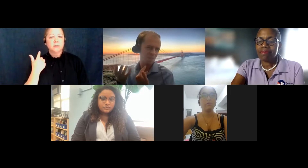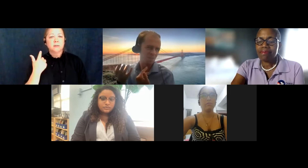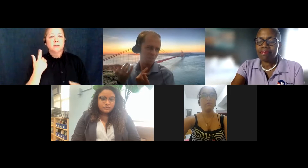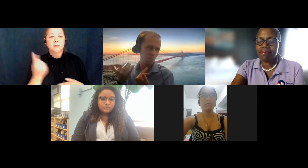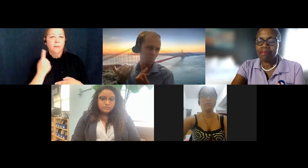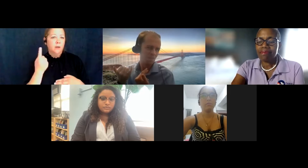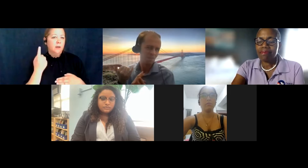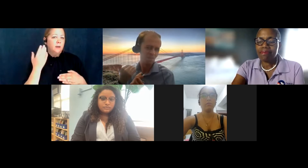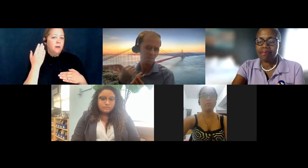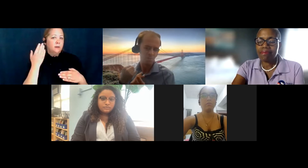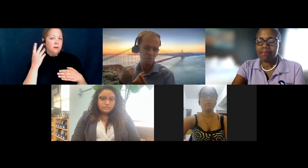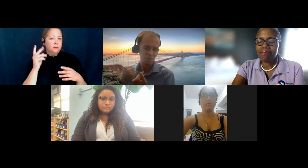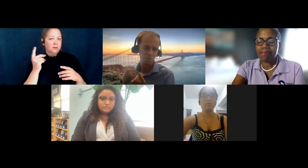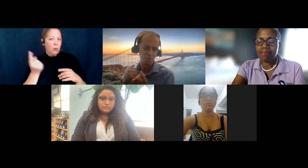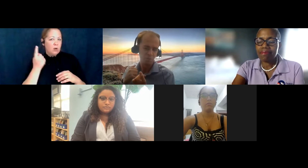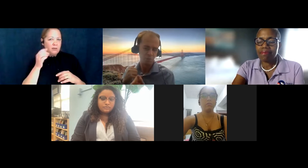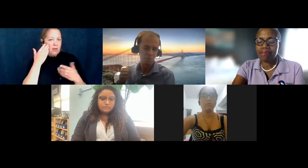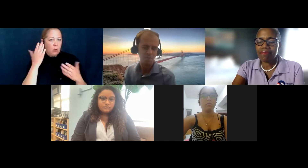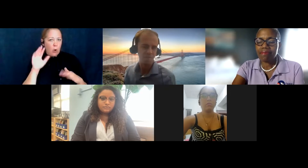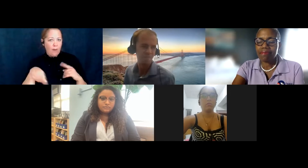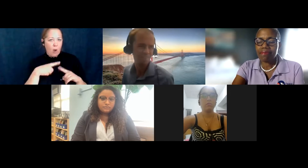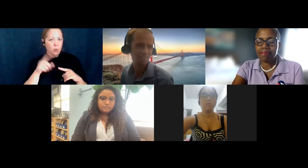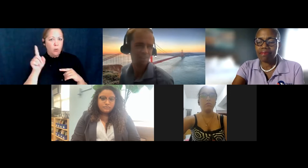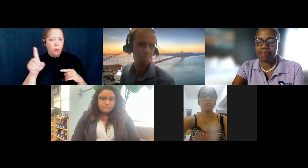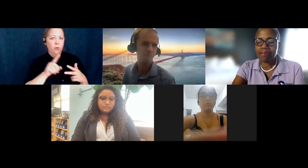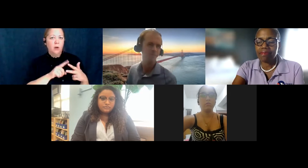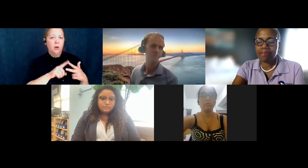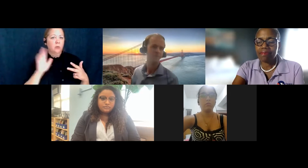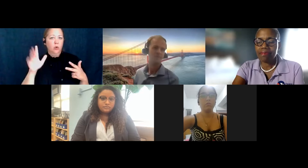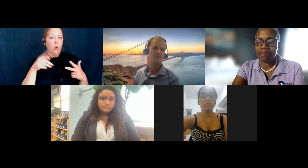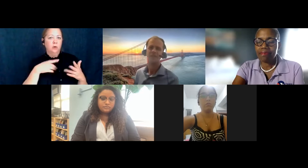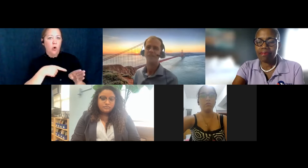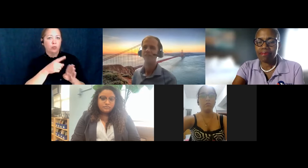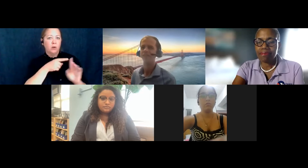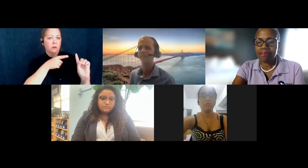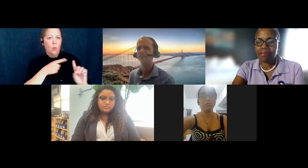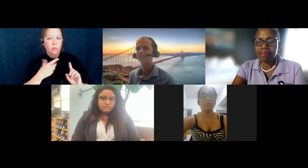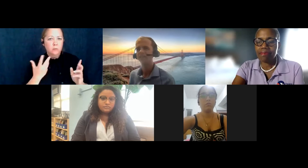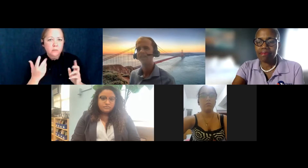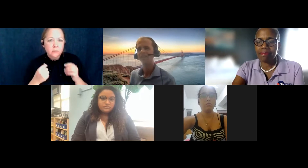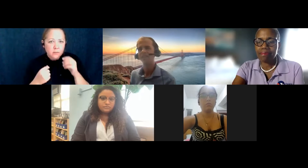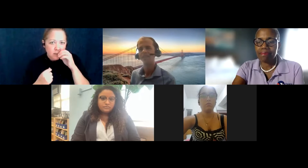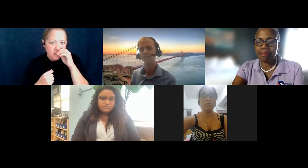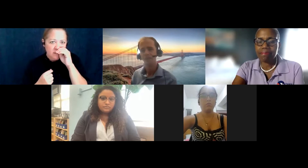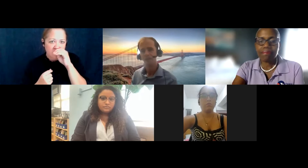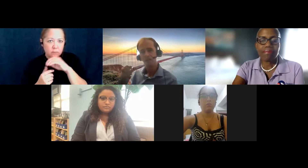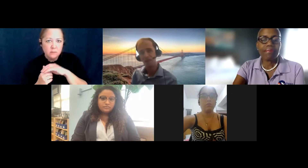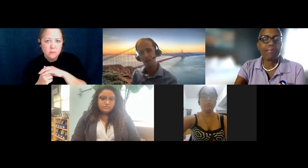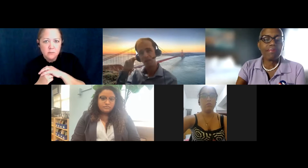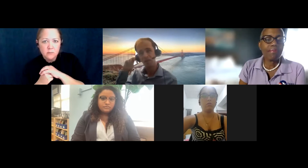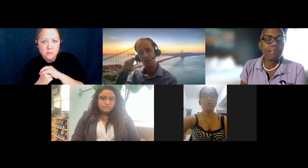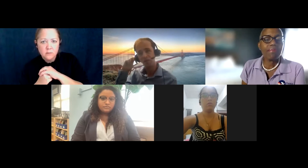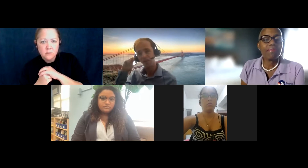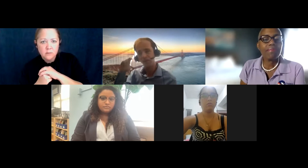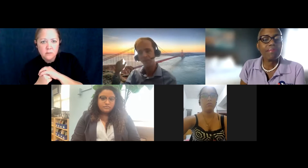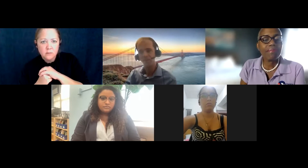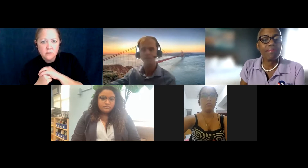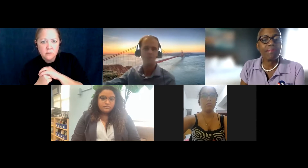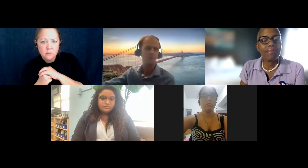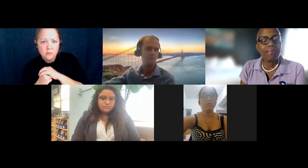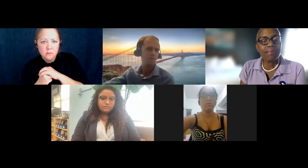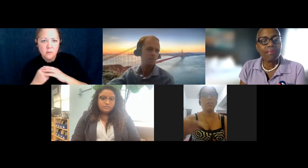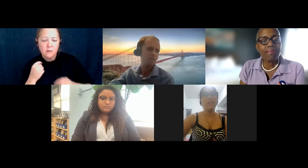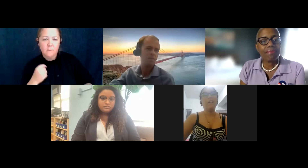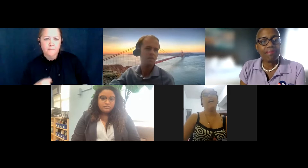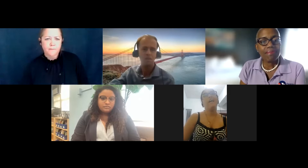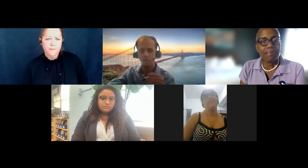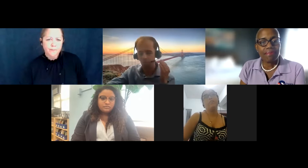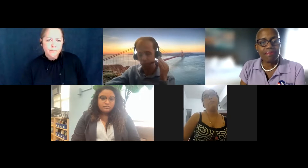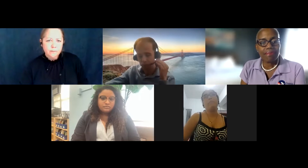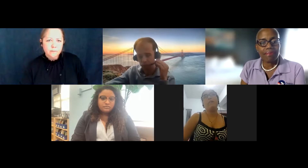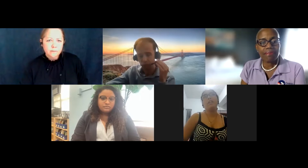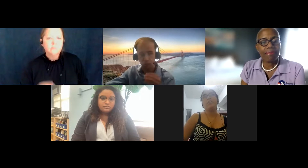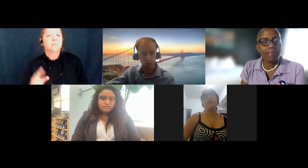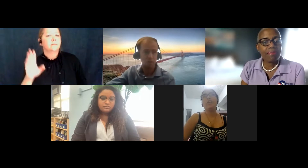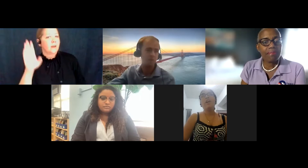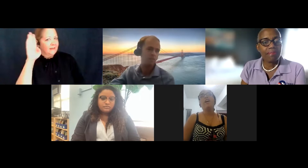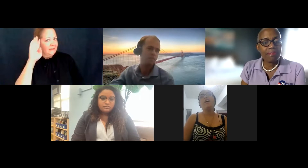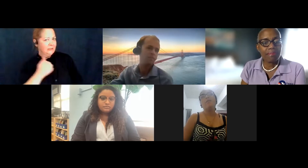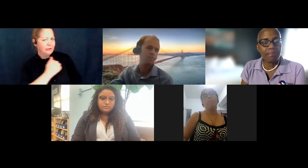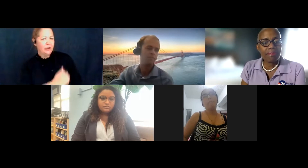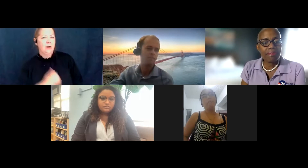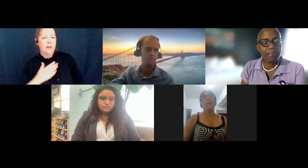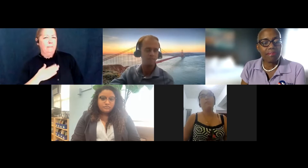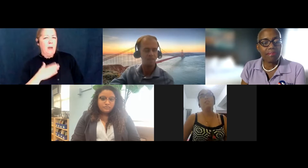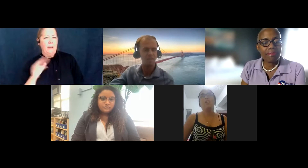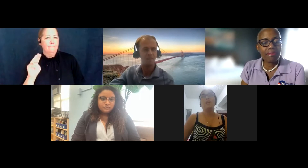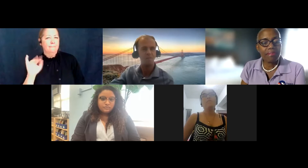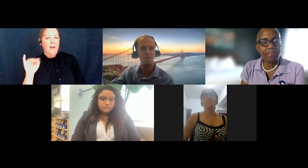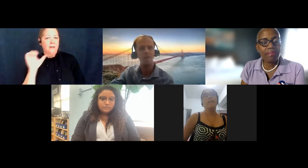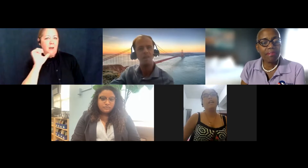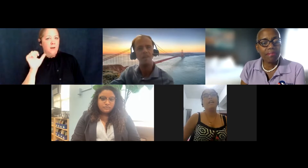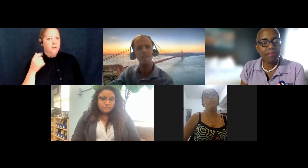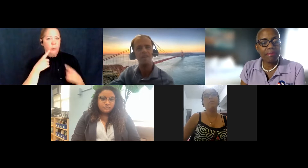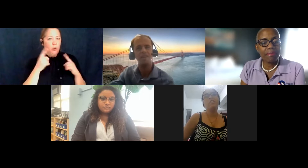something you hope to accomplish in your career. >> SARA GAVARIA: My name is Sara, and I am 20